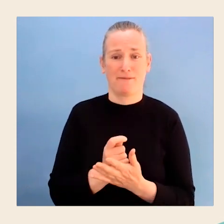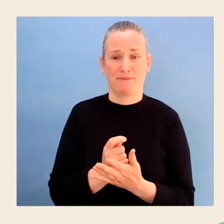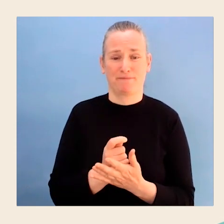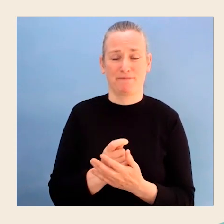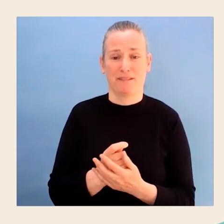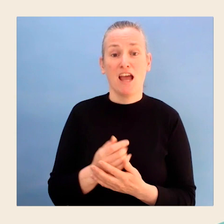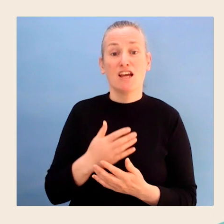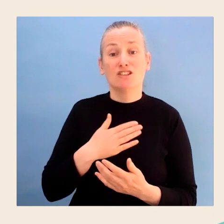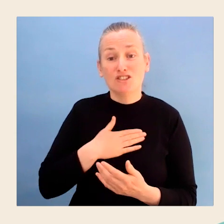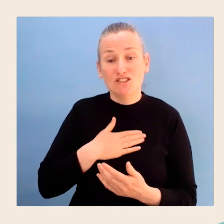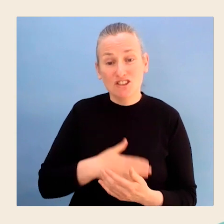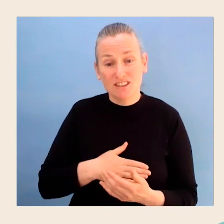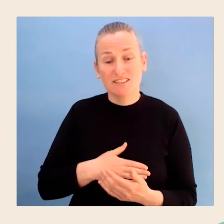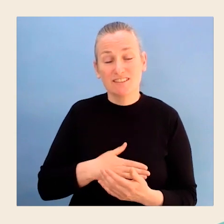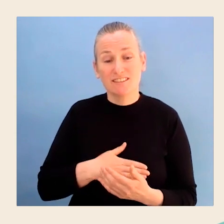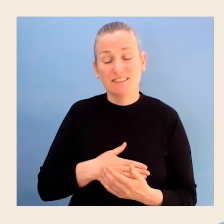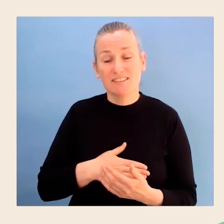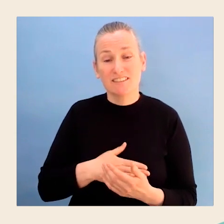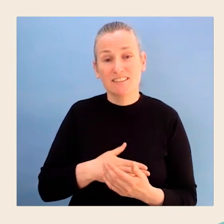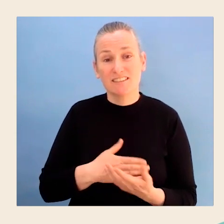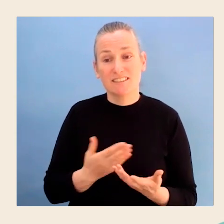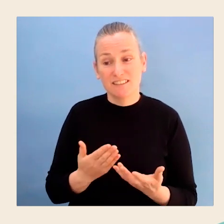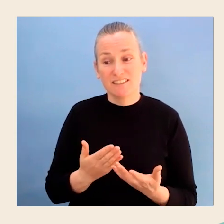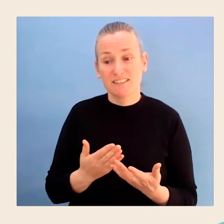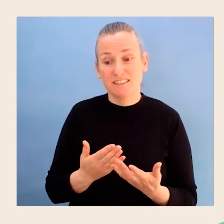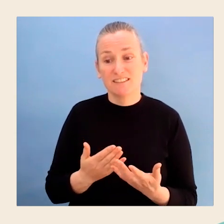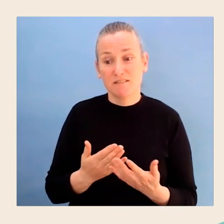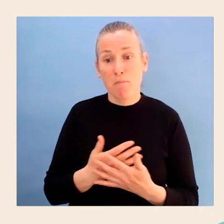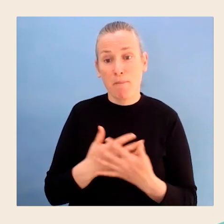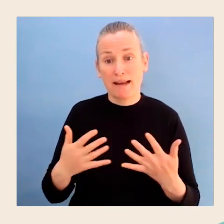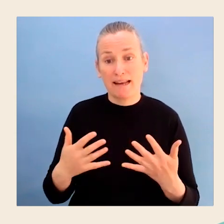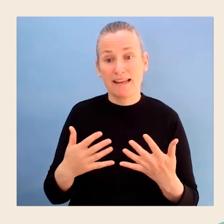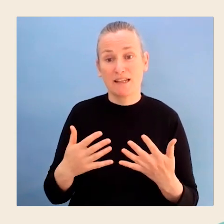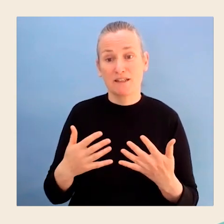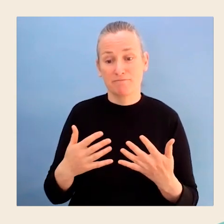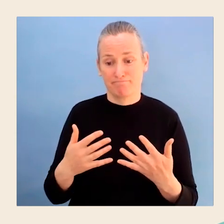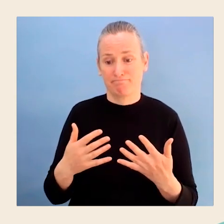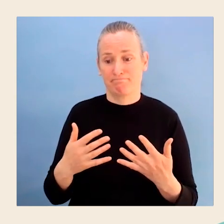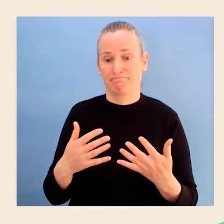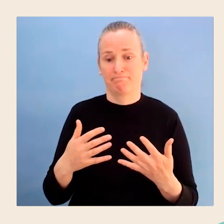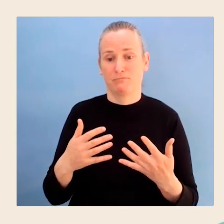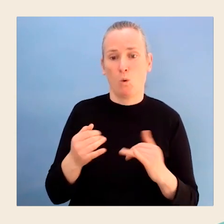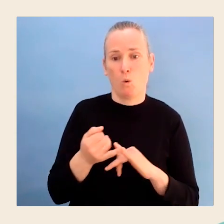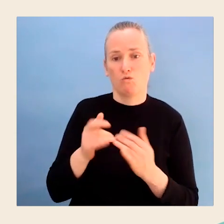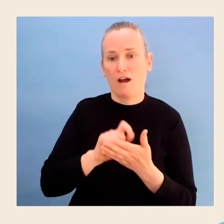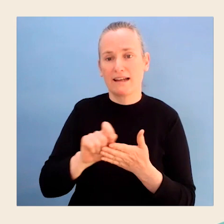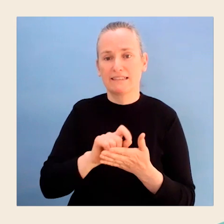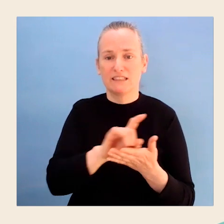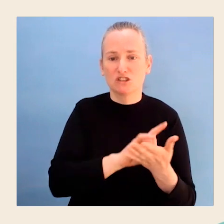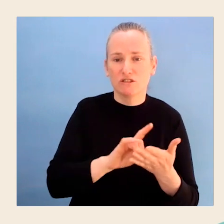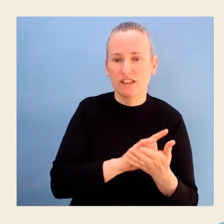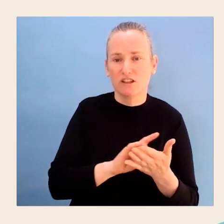It's just a fact that many historians are just, even during those times,